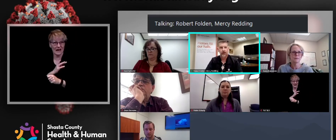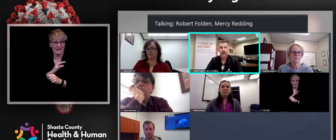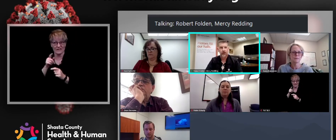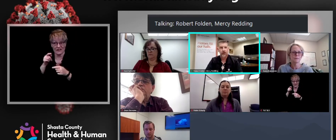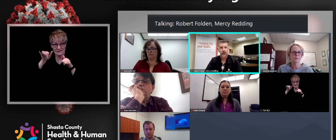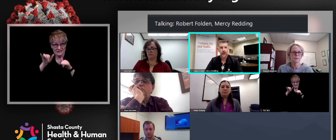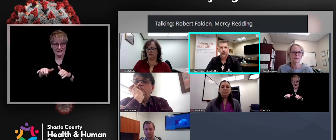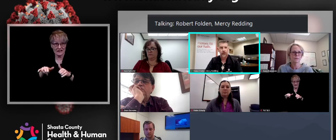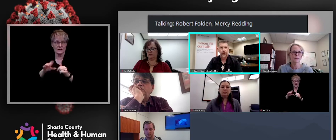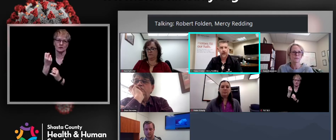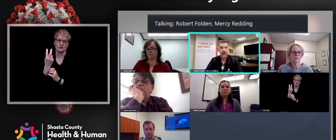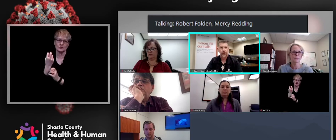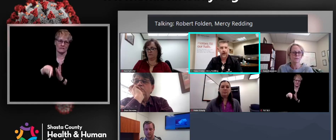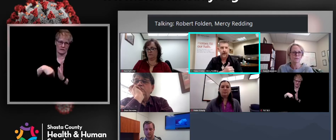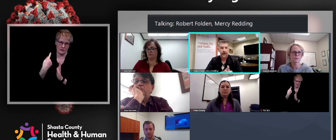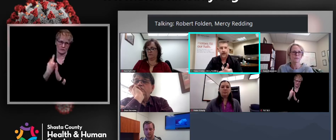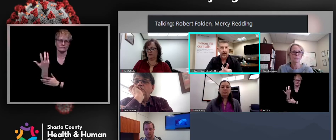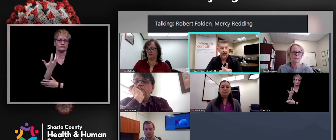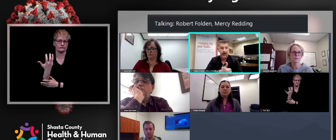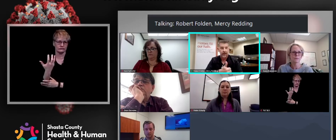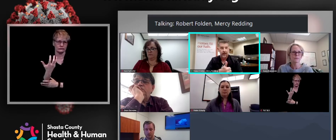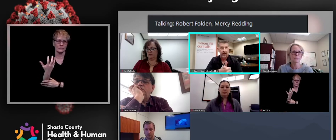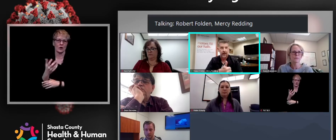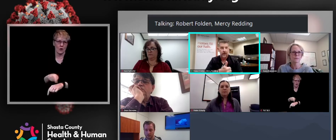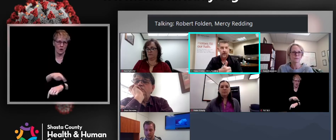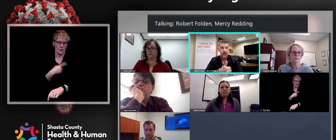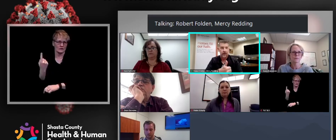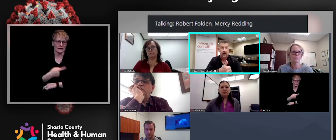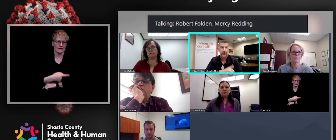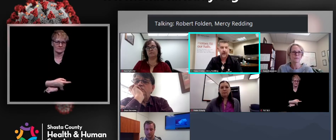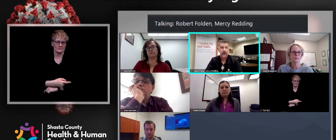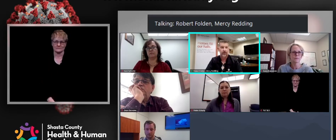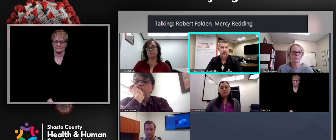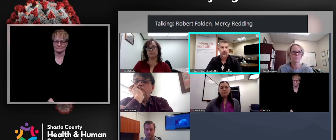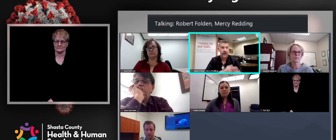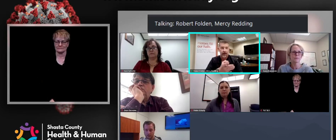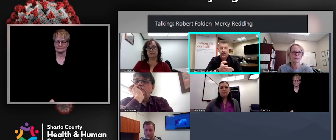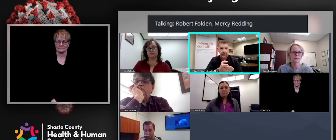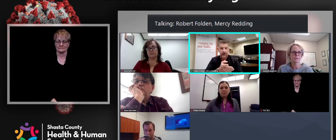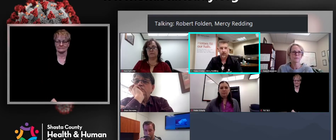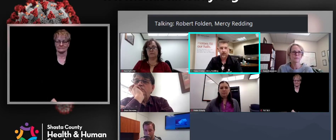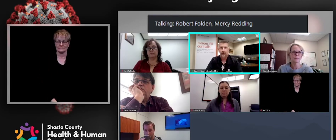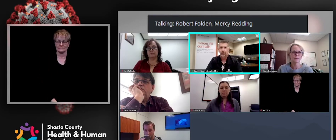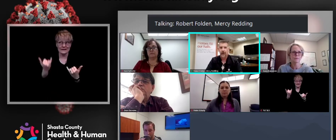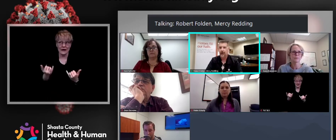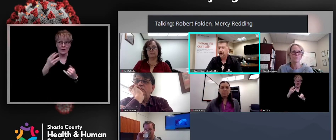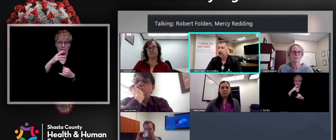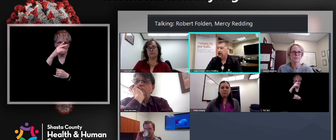concerned with supplies getting to us on time for this Friday, Dr. Ramstrom kind of like you